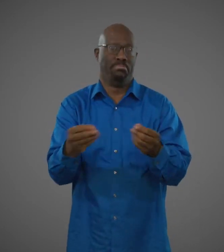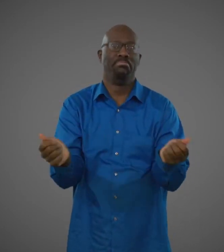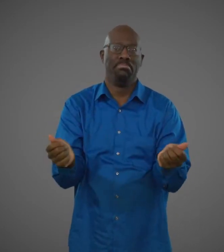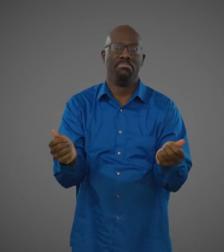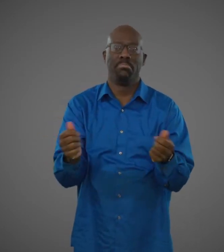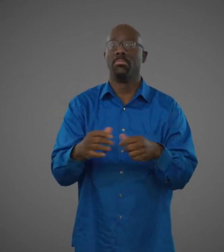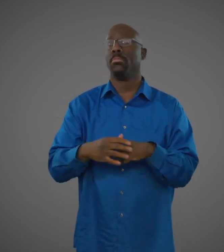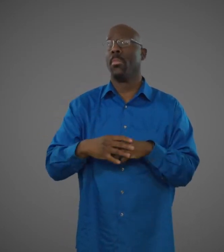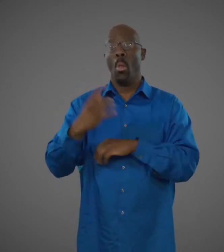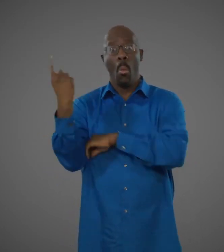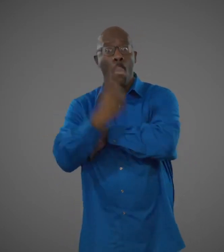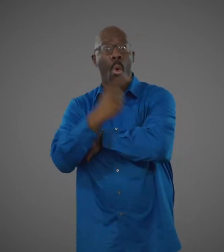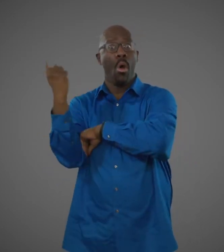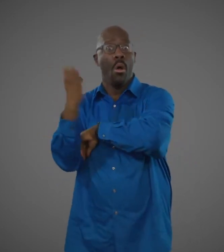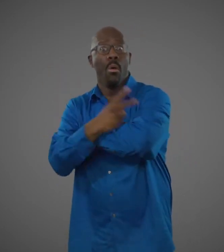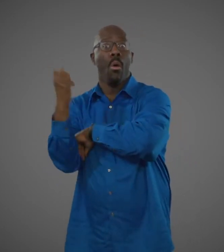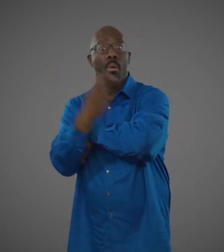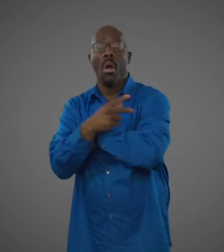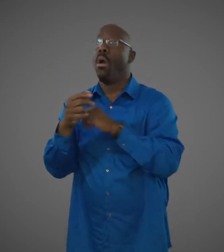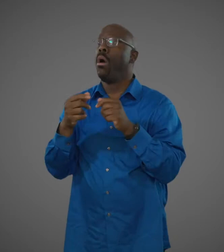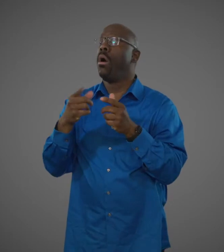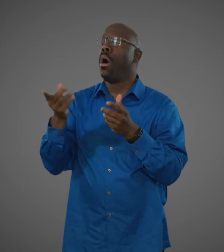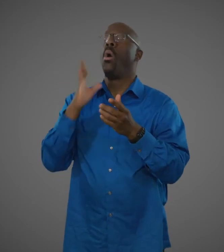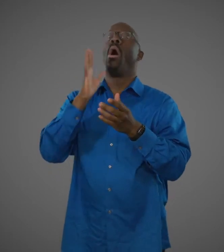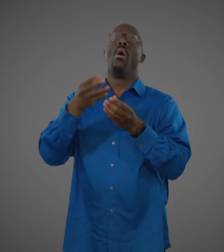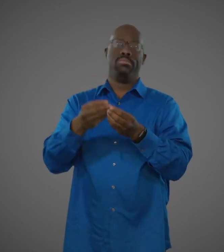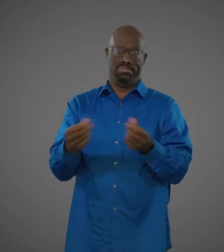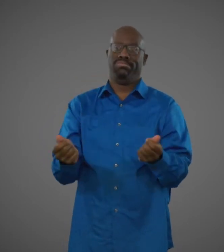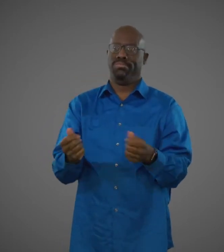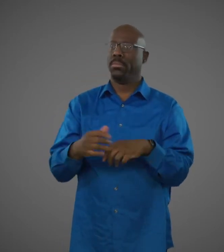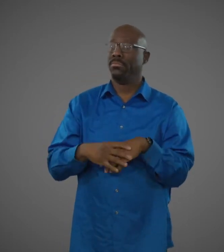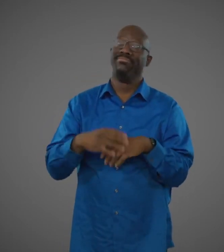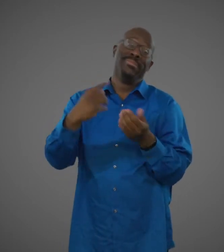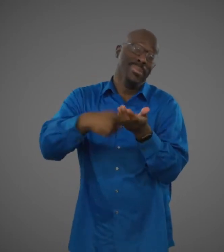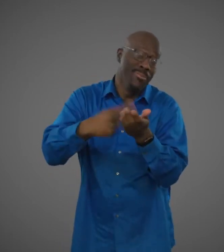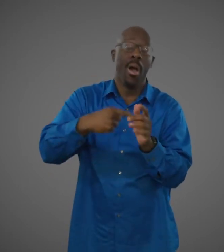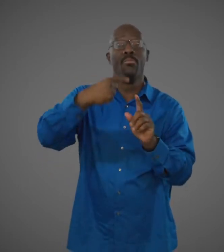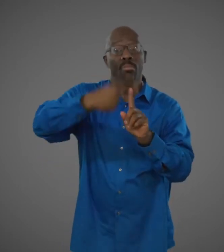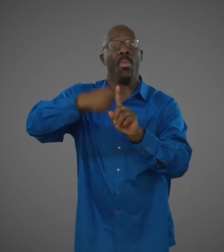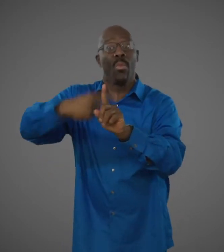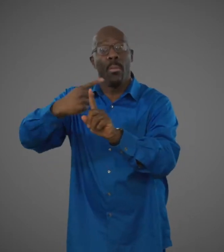sometimes it takes a few days, sometimes a few months.